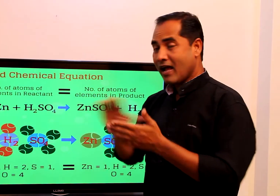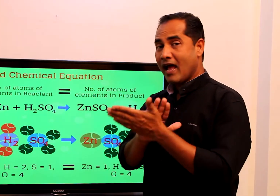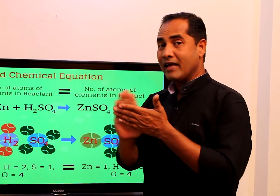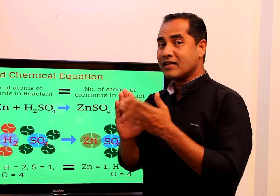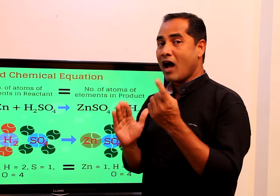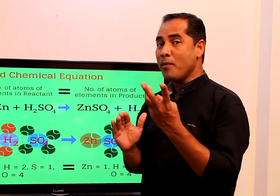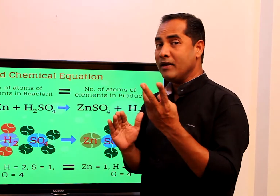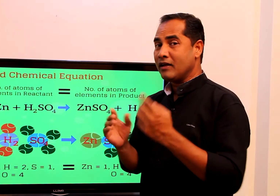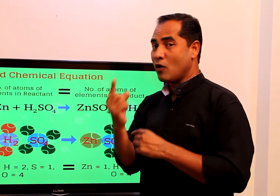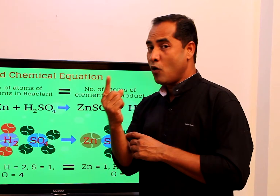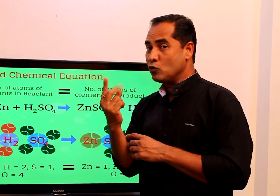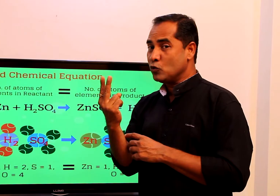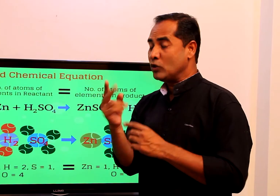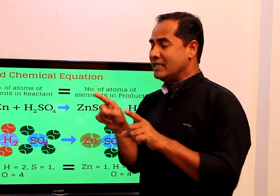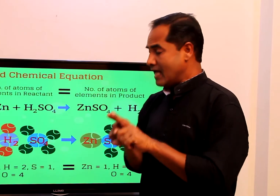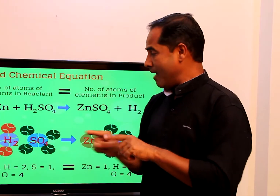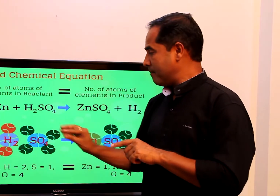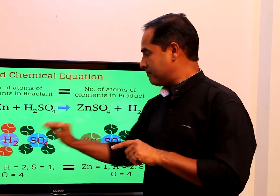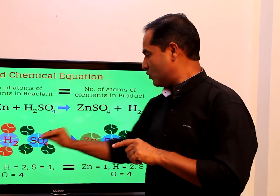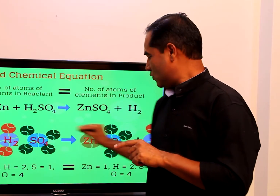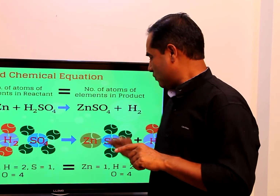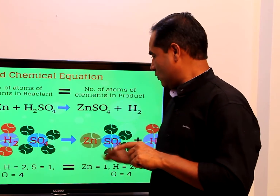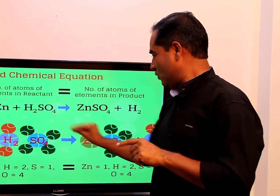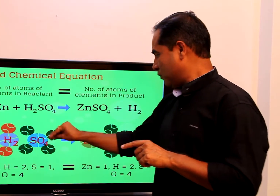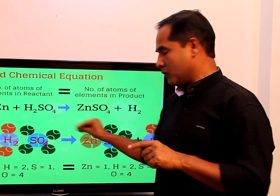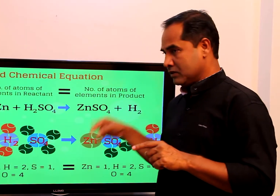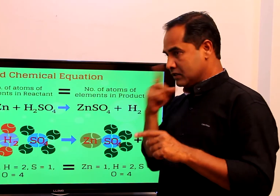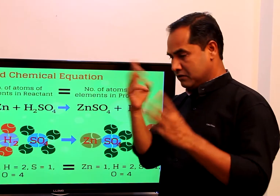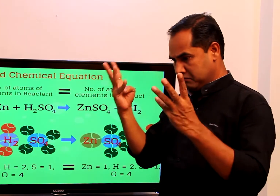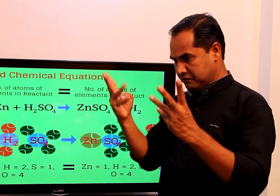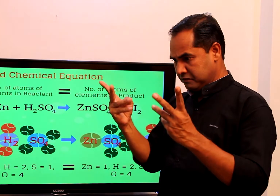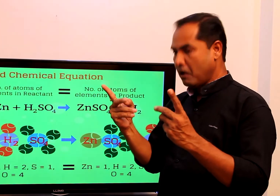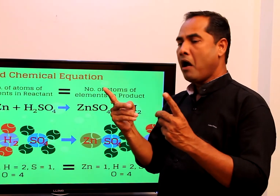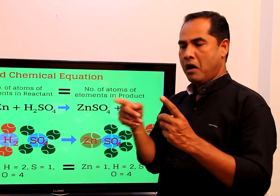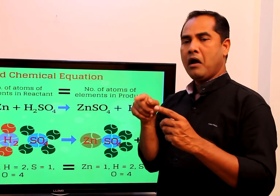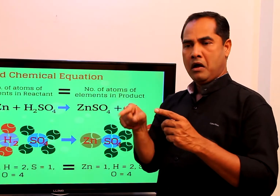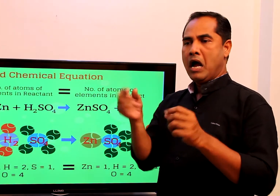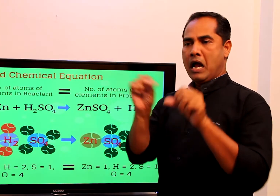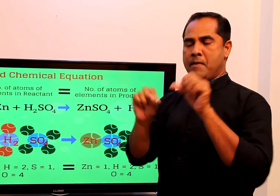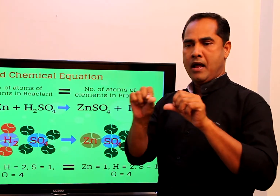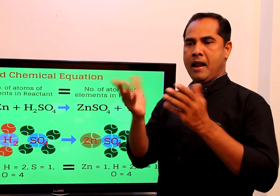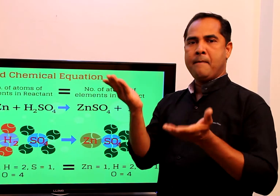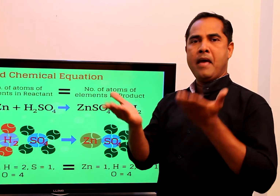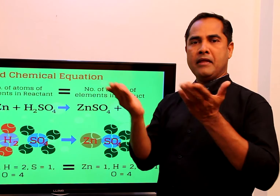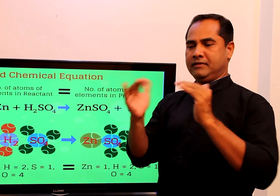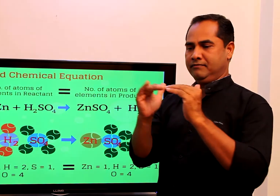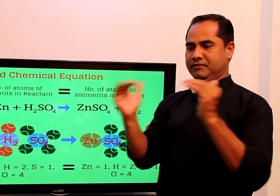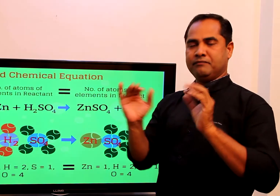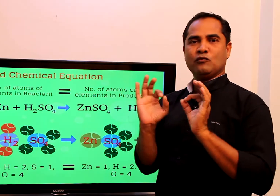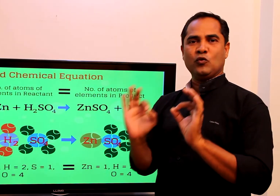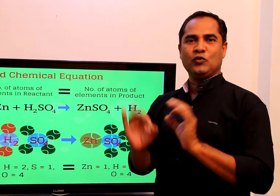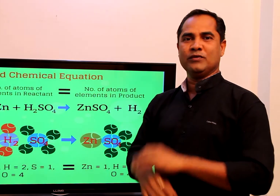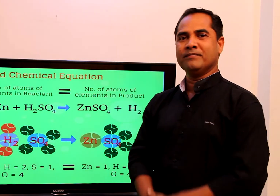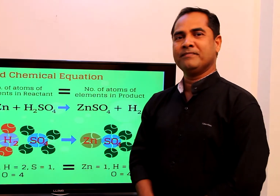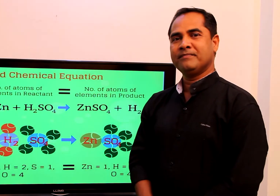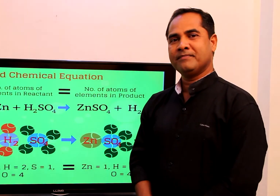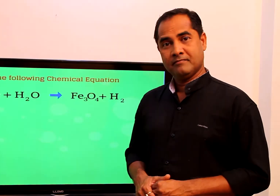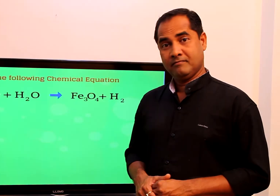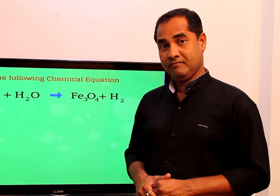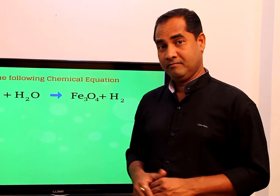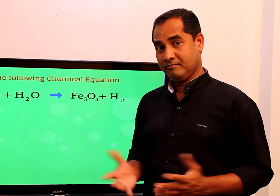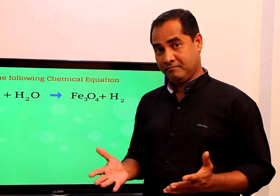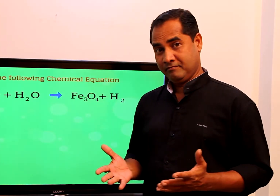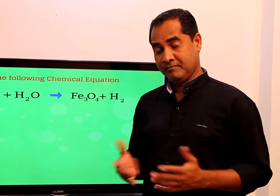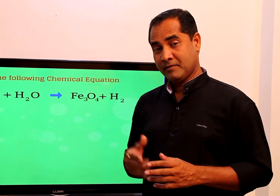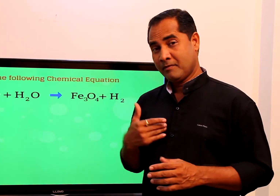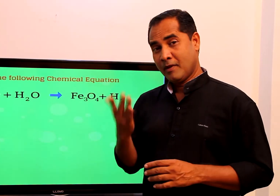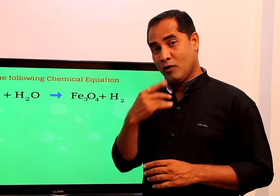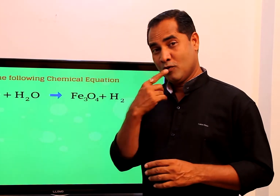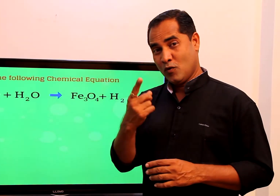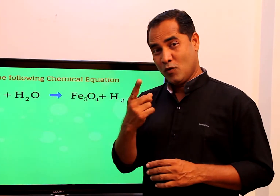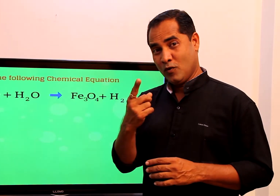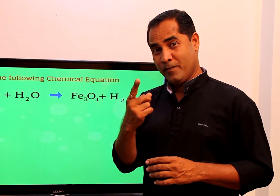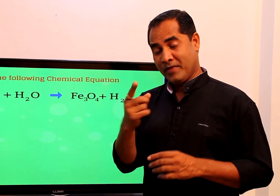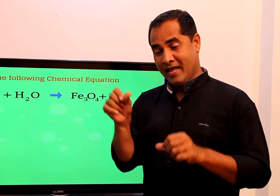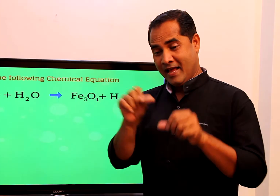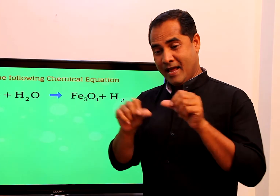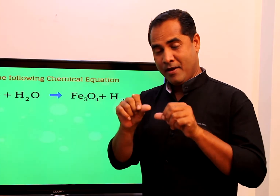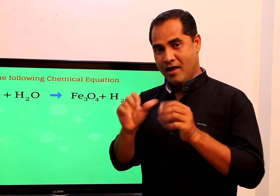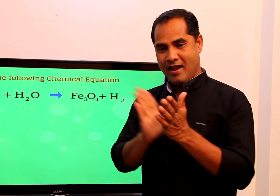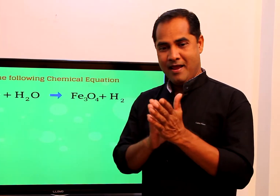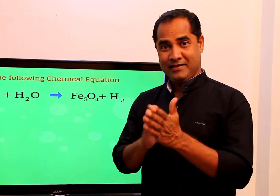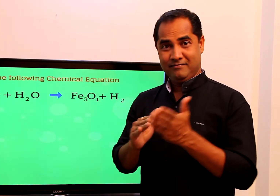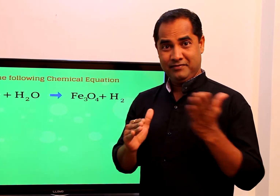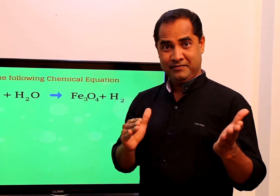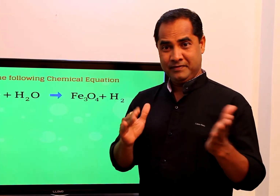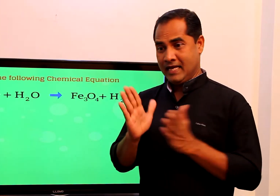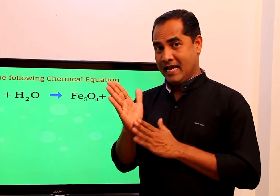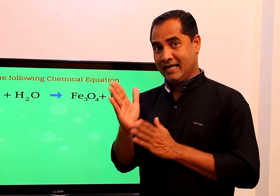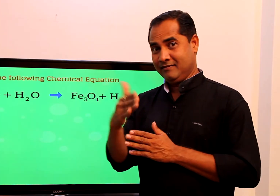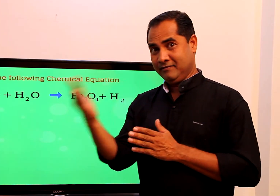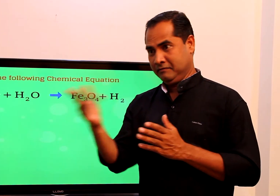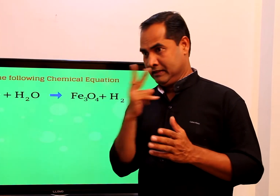side as well. So like that, we balance an equation. I have already told you about